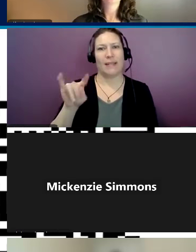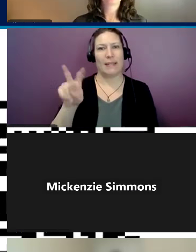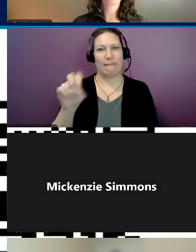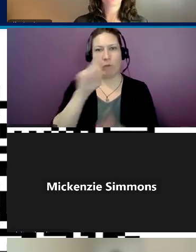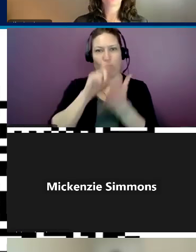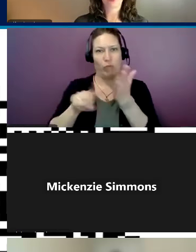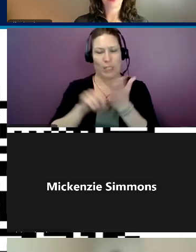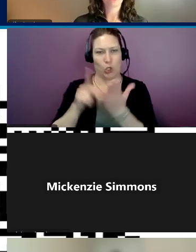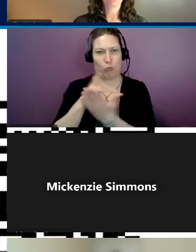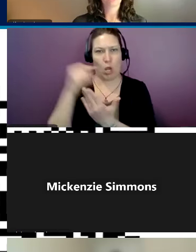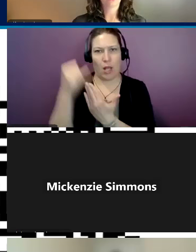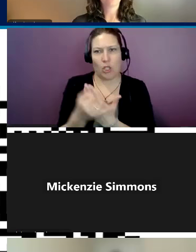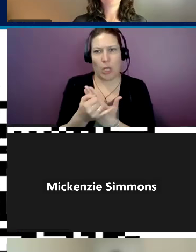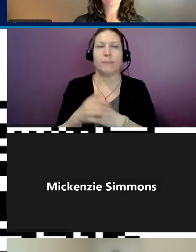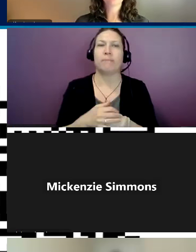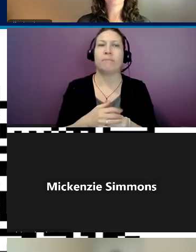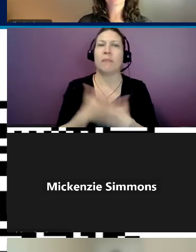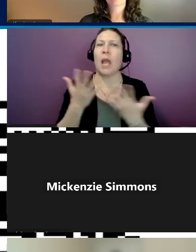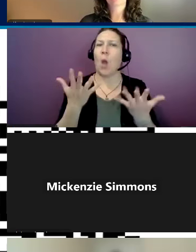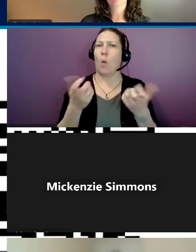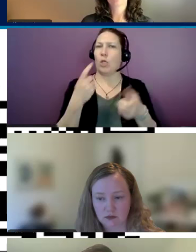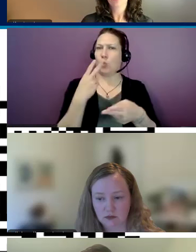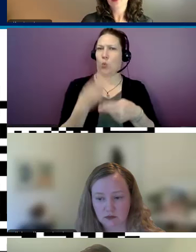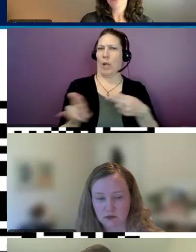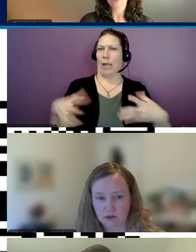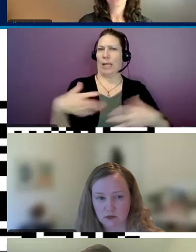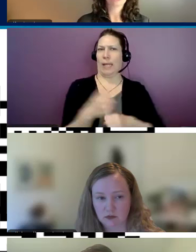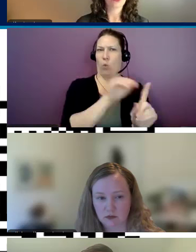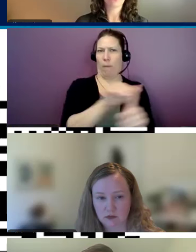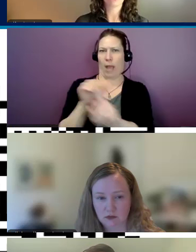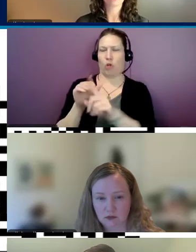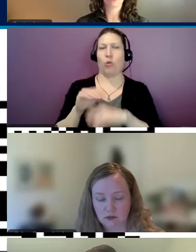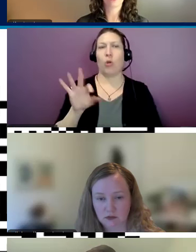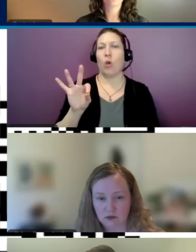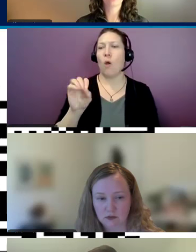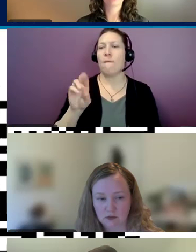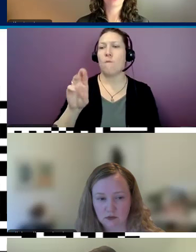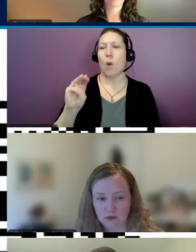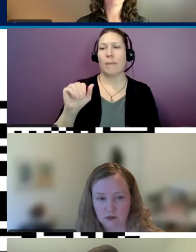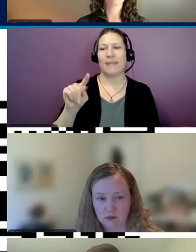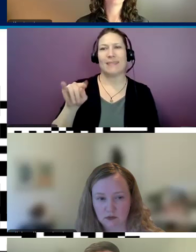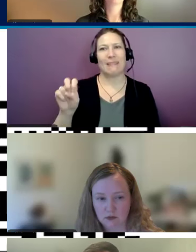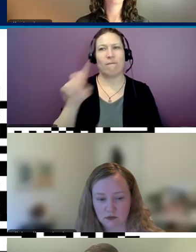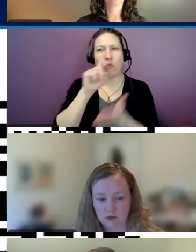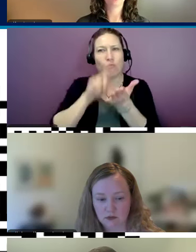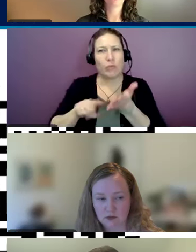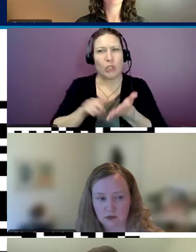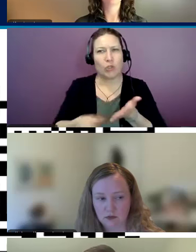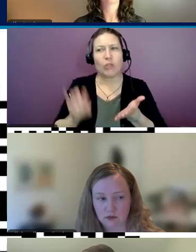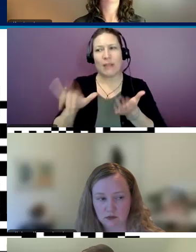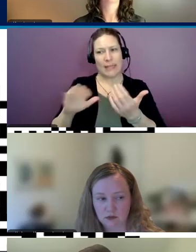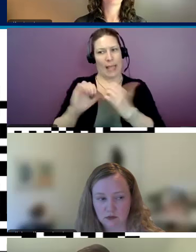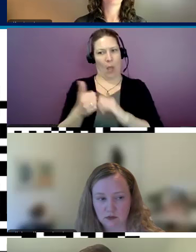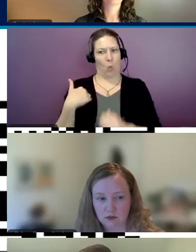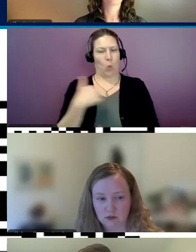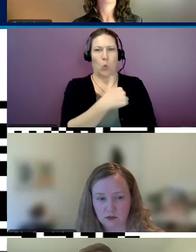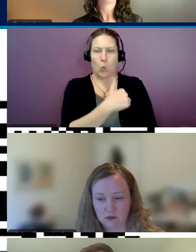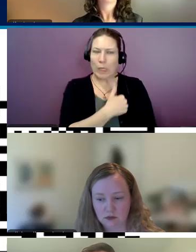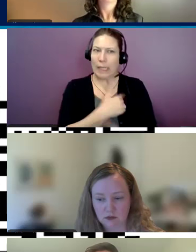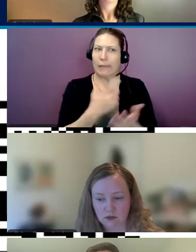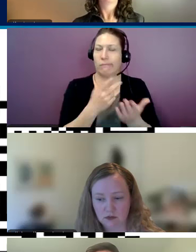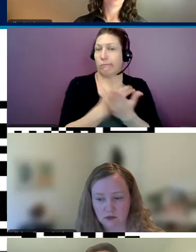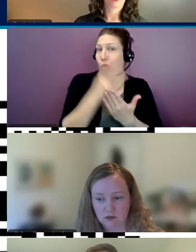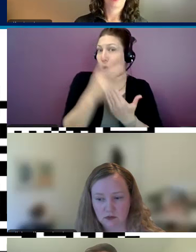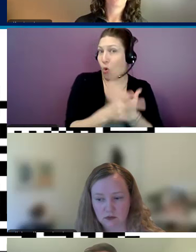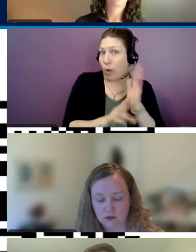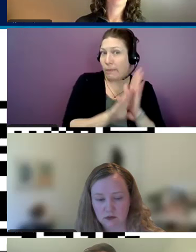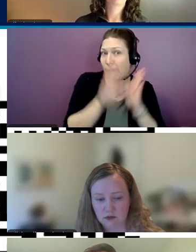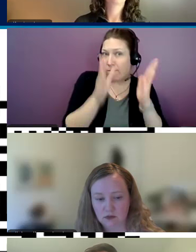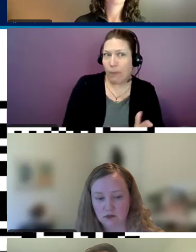Just as a quick reminder, this is really formative research in general is how we as communicators, or program developers,